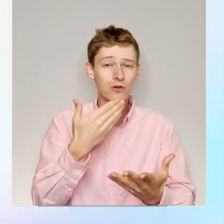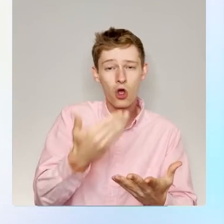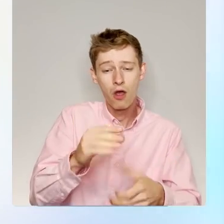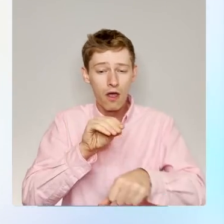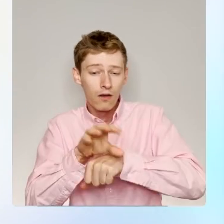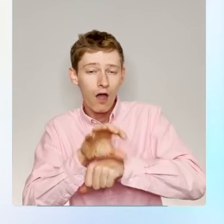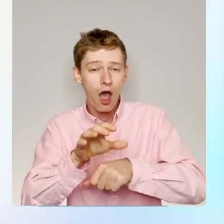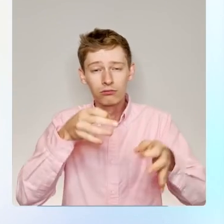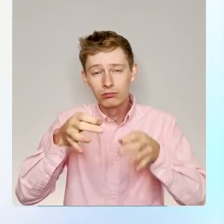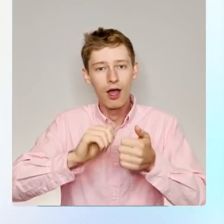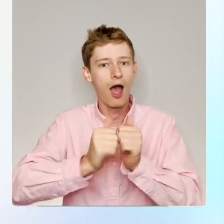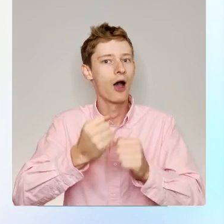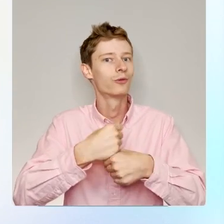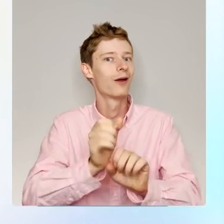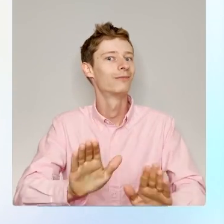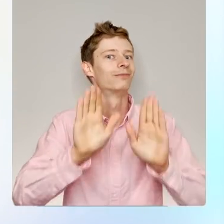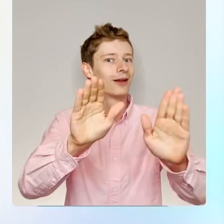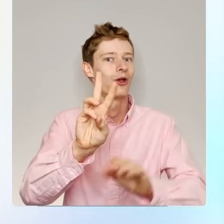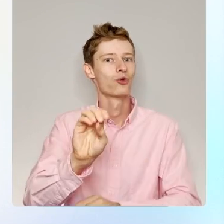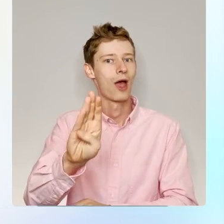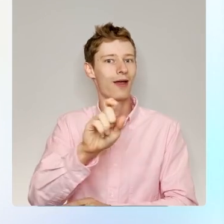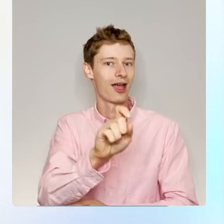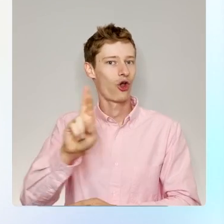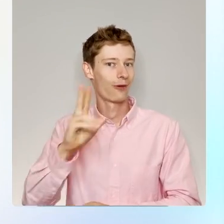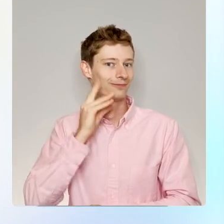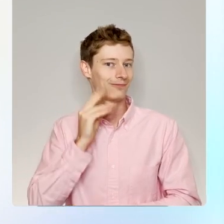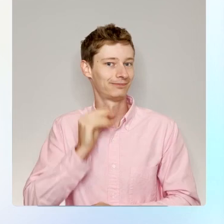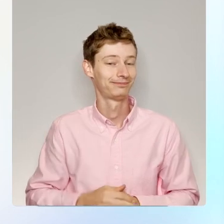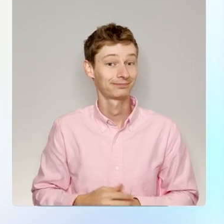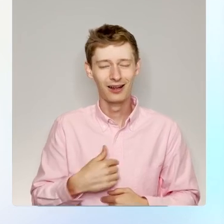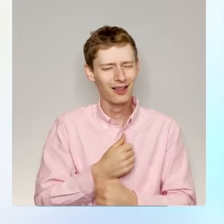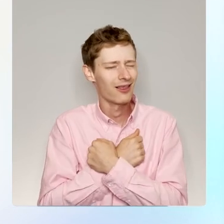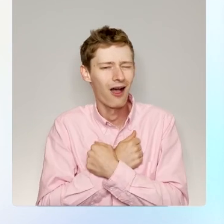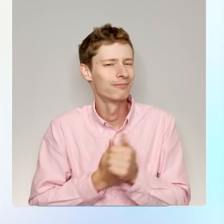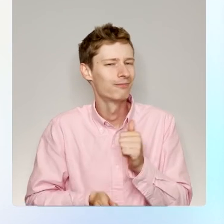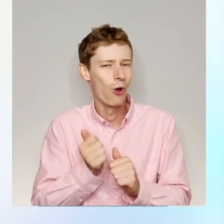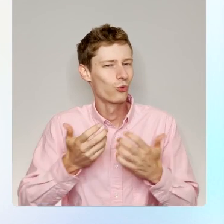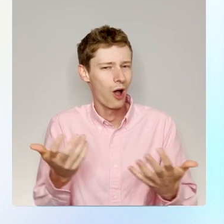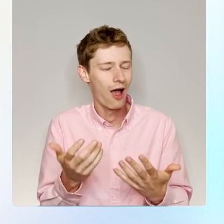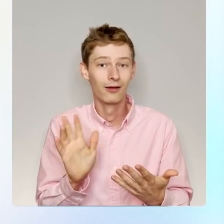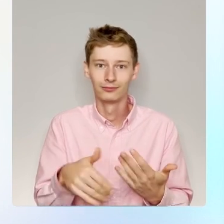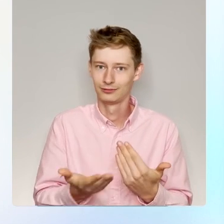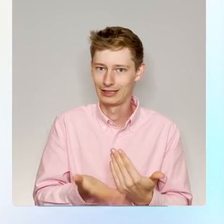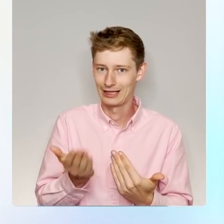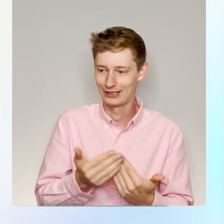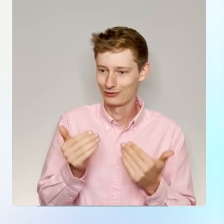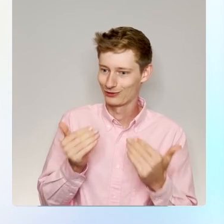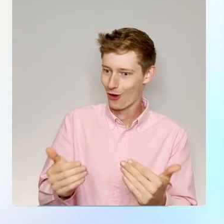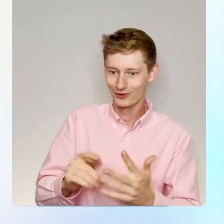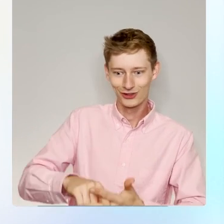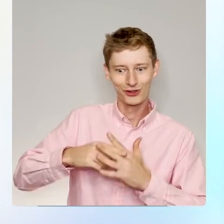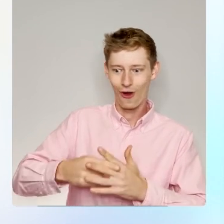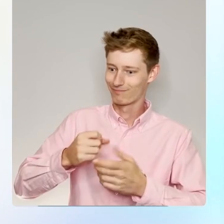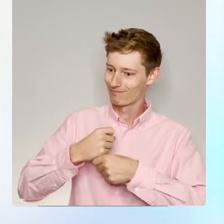I hope we've given everyone some solid direction on how to make amazing WebXR experiences. The thing I love most about building for the web